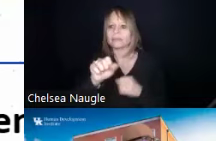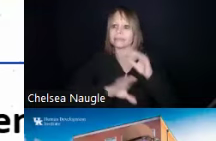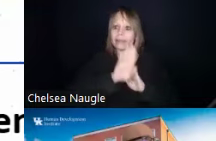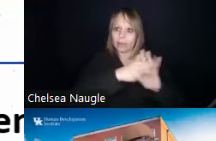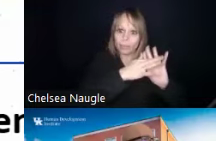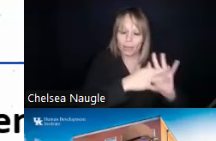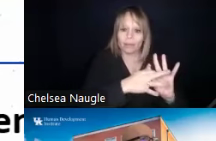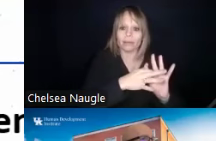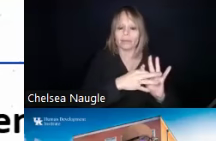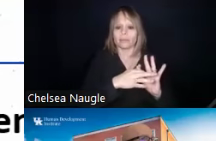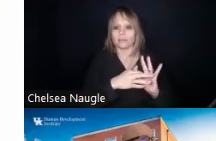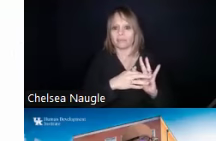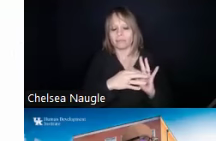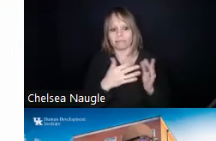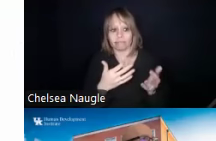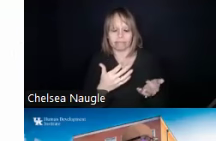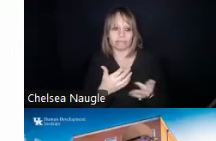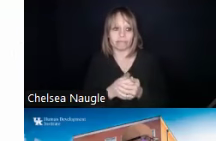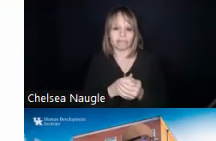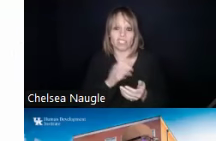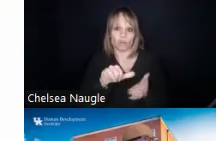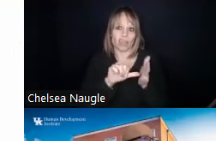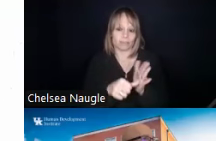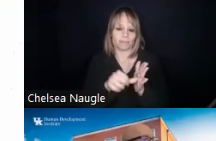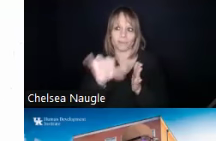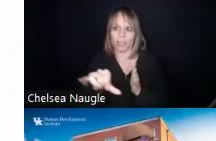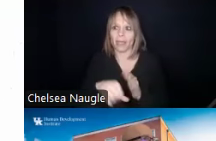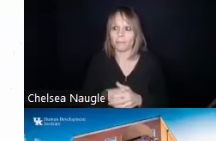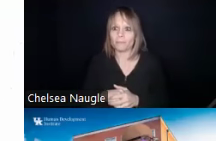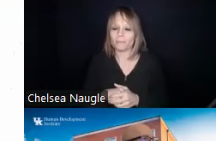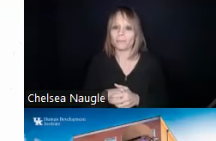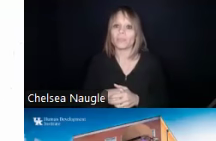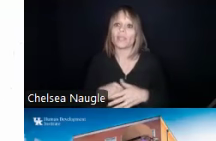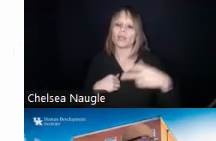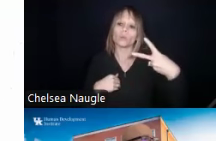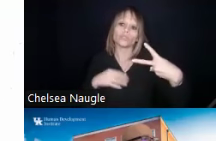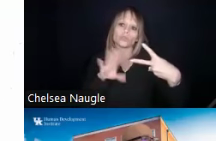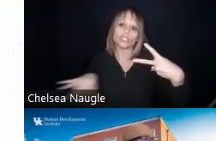uh was something that they uh highlighted. Uh I had two kids in the study that are going to be part in my